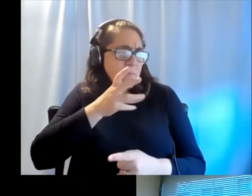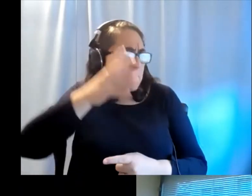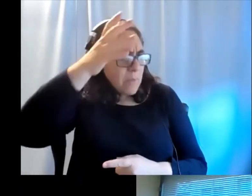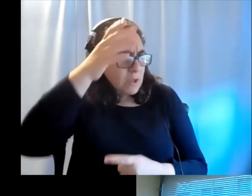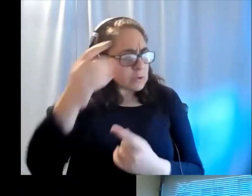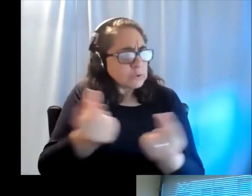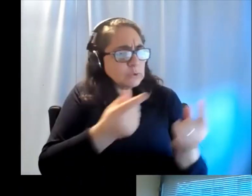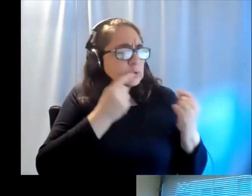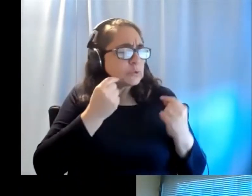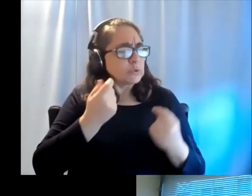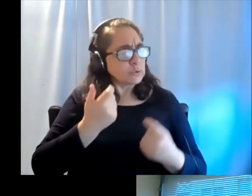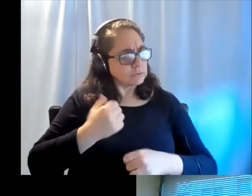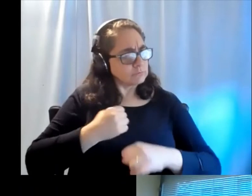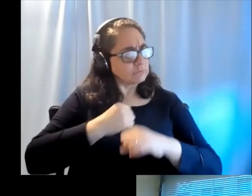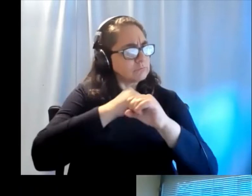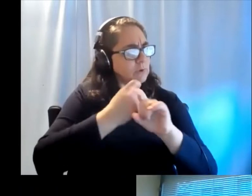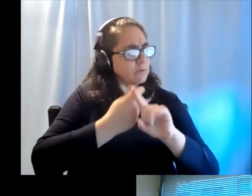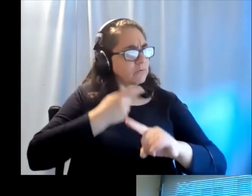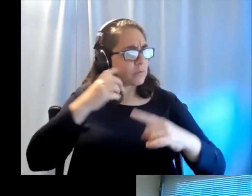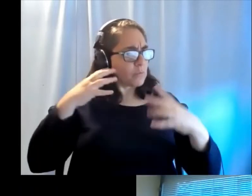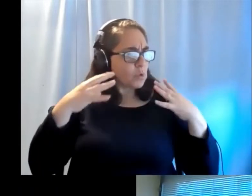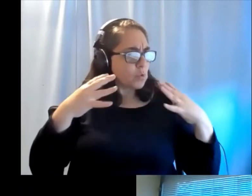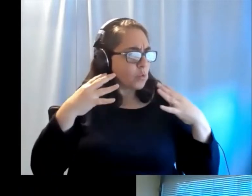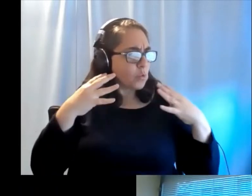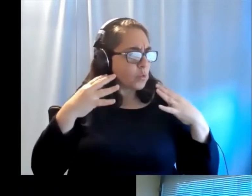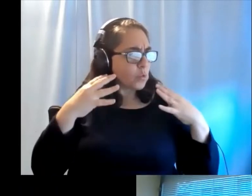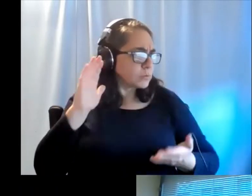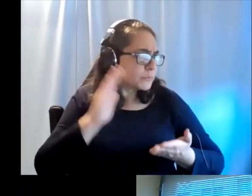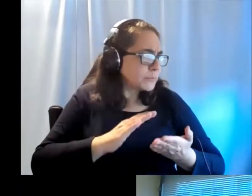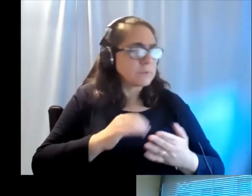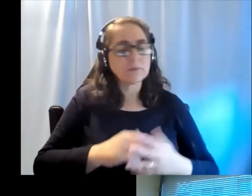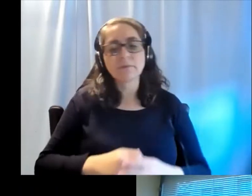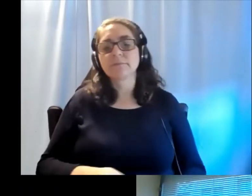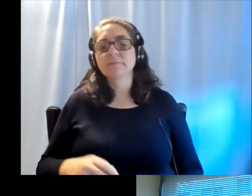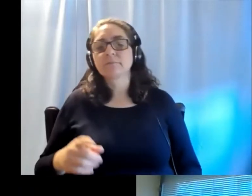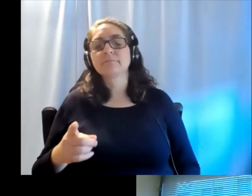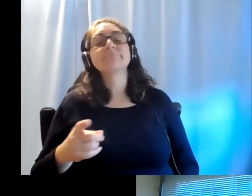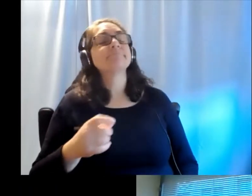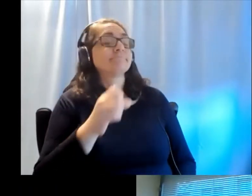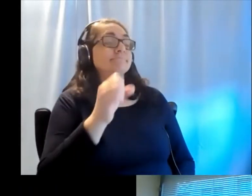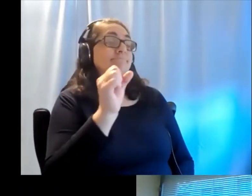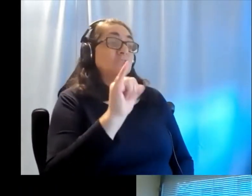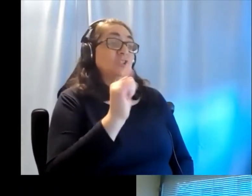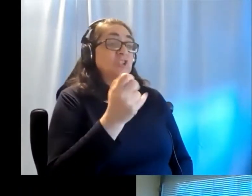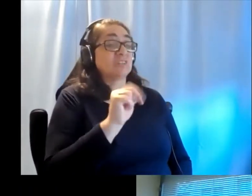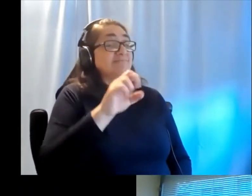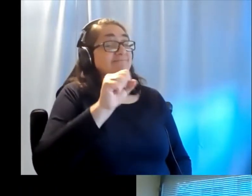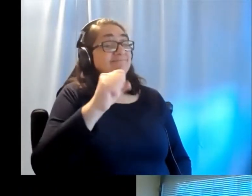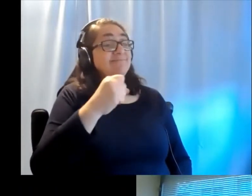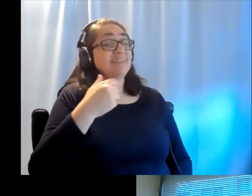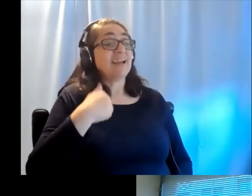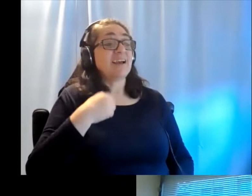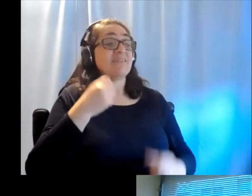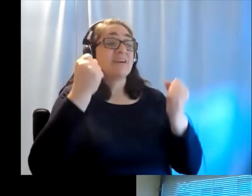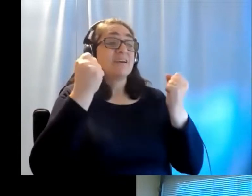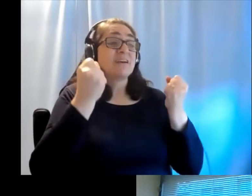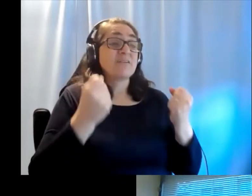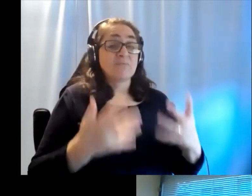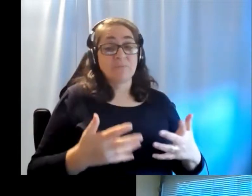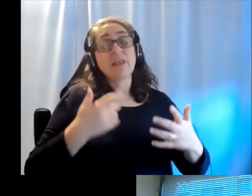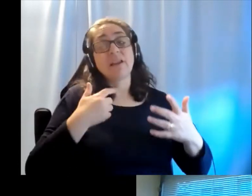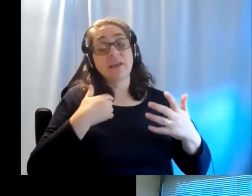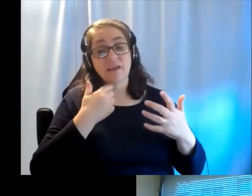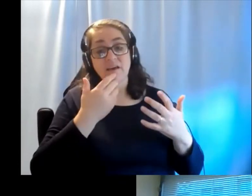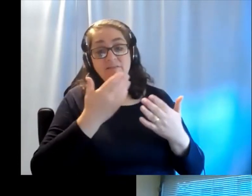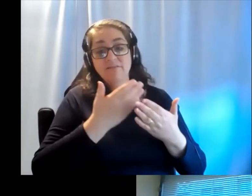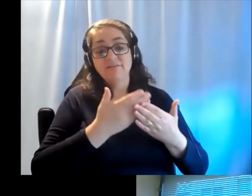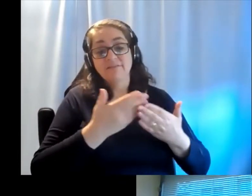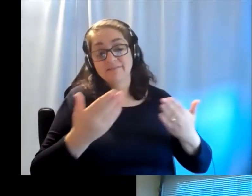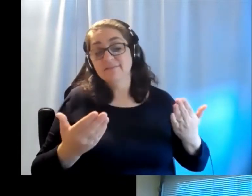Certainly there are plenty of materials available on the CDC website.